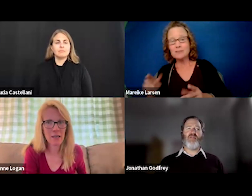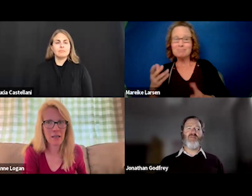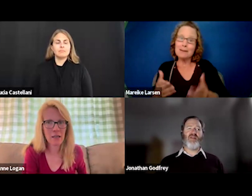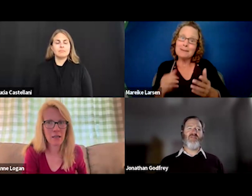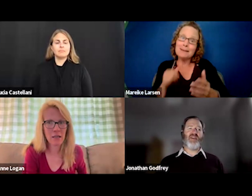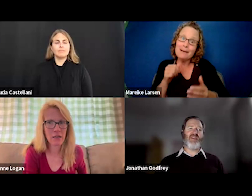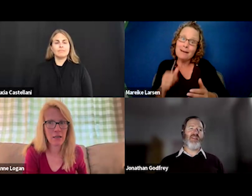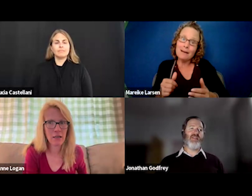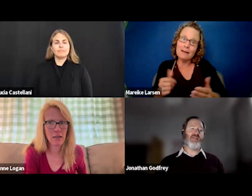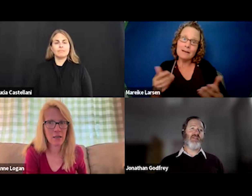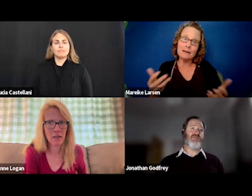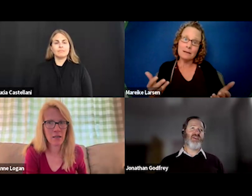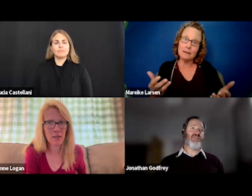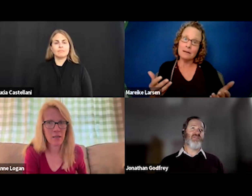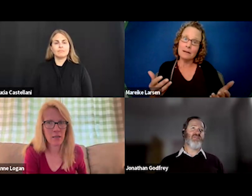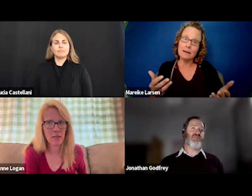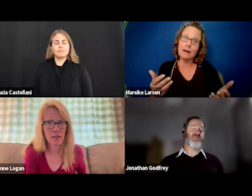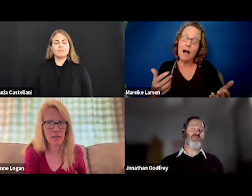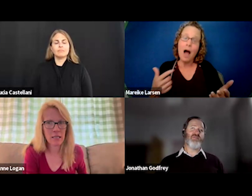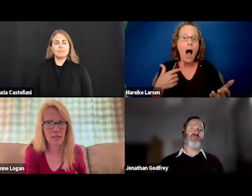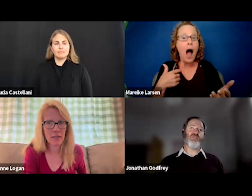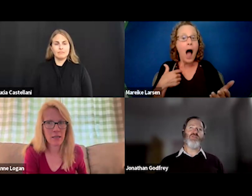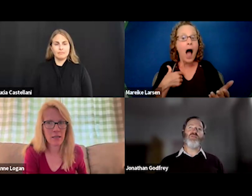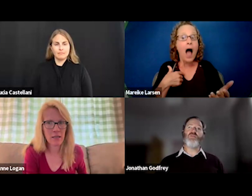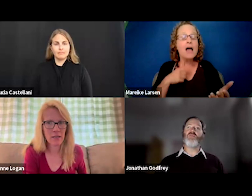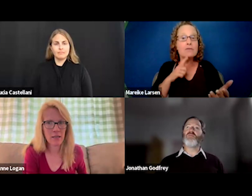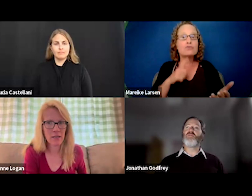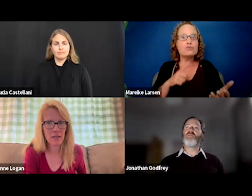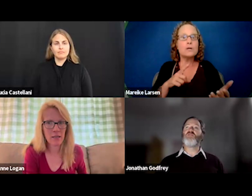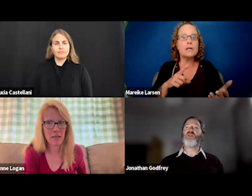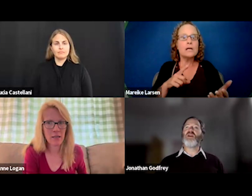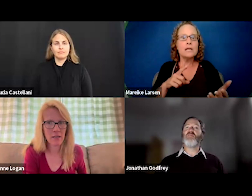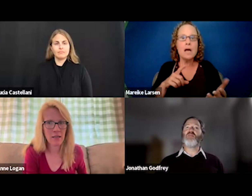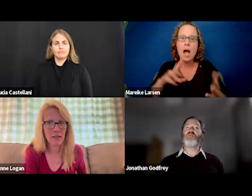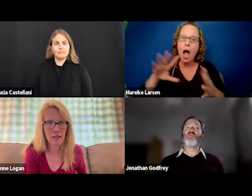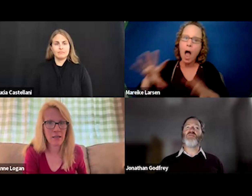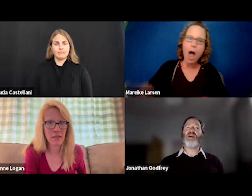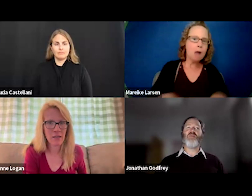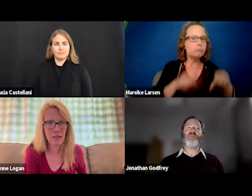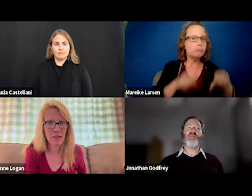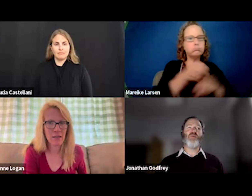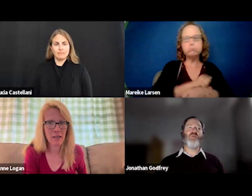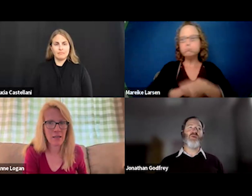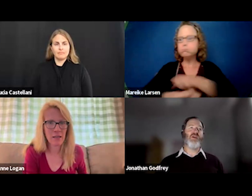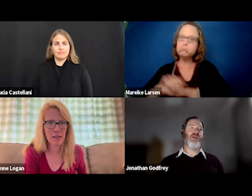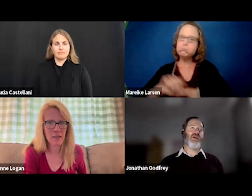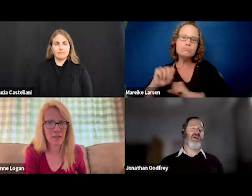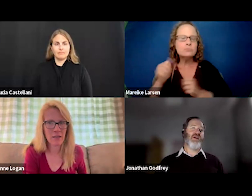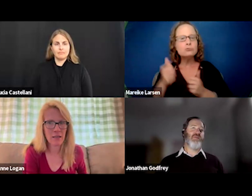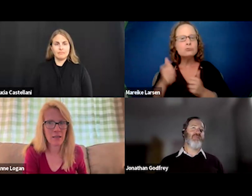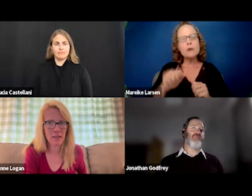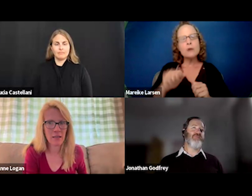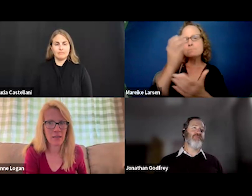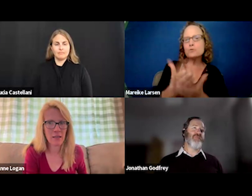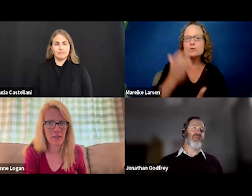I've taken chances to try and prove to other people